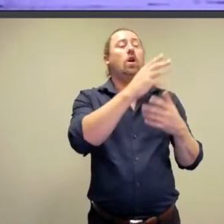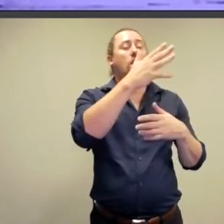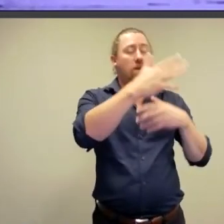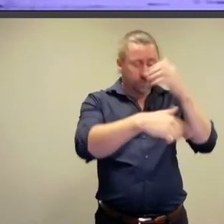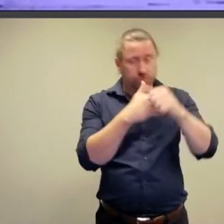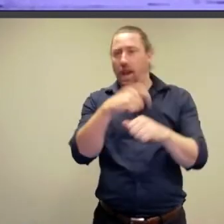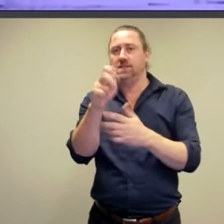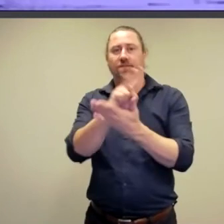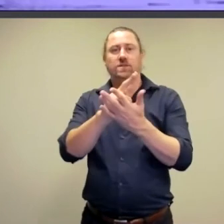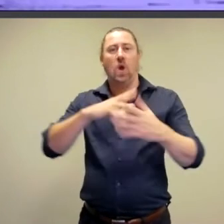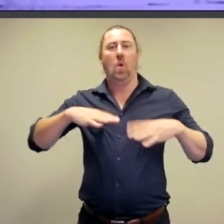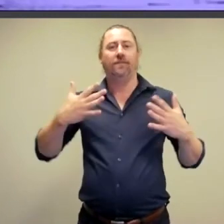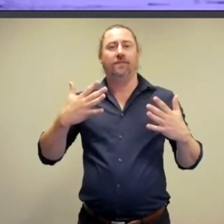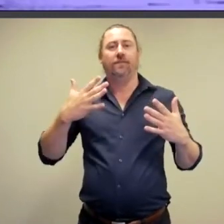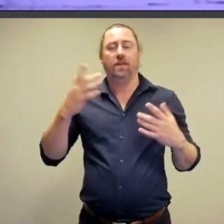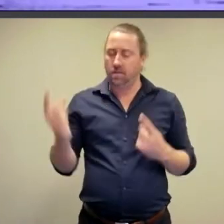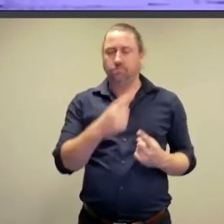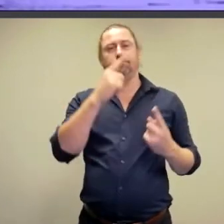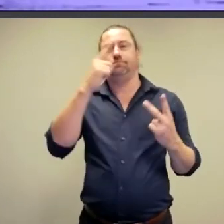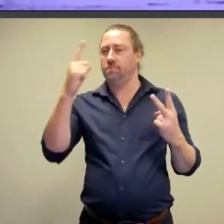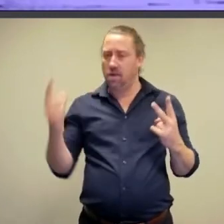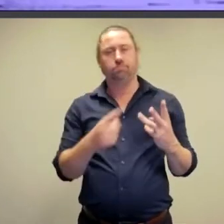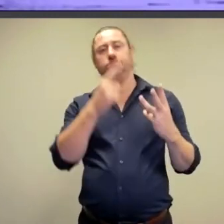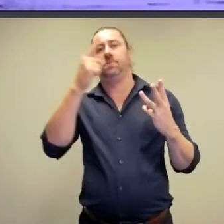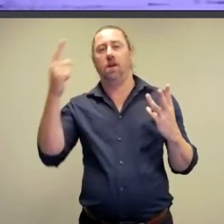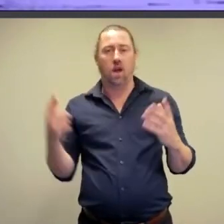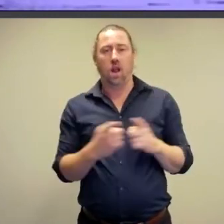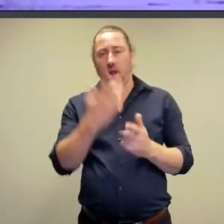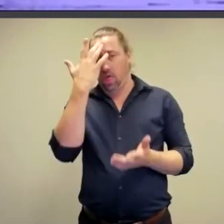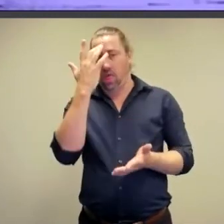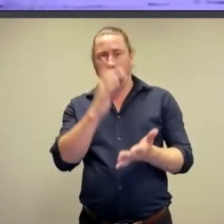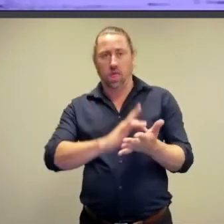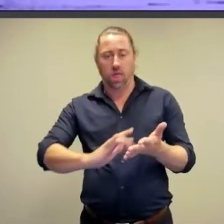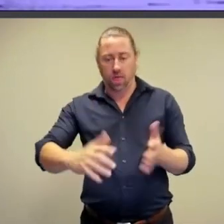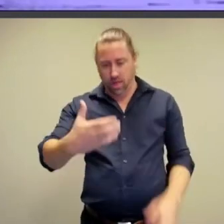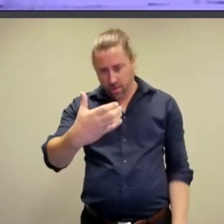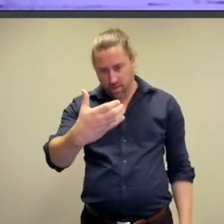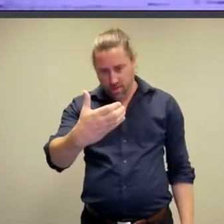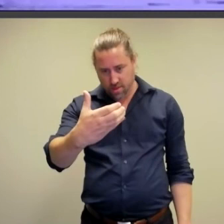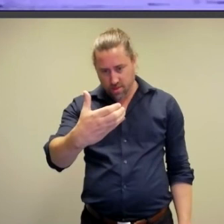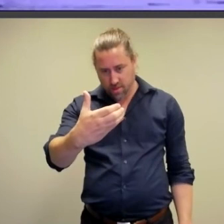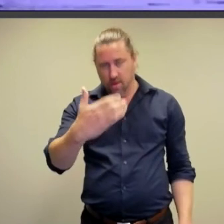starts which encourages a kind of mindless